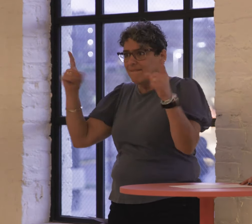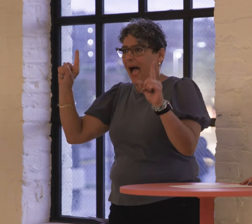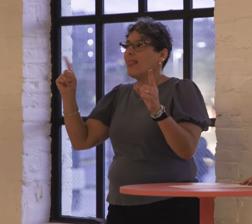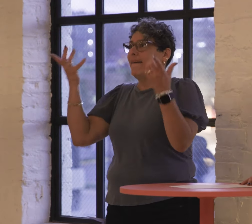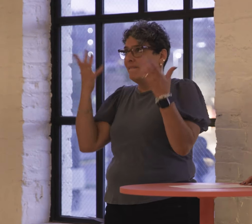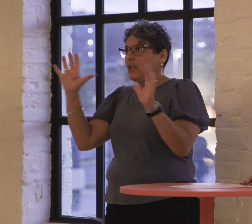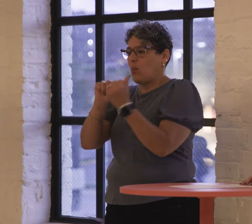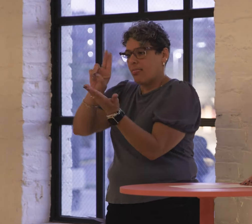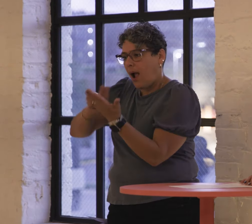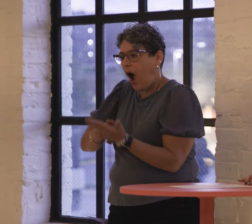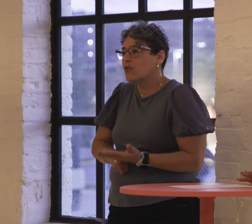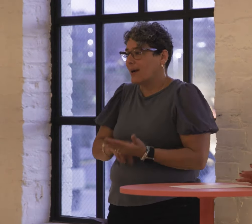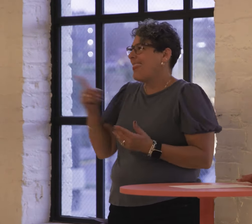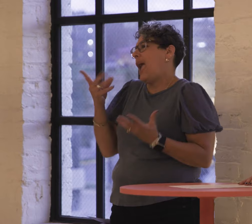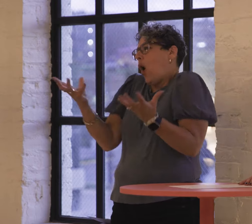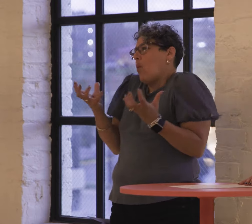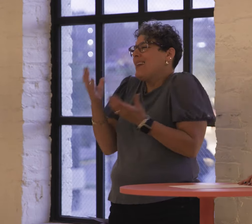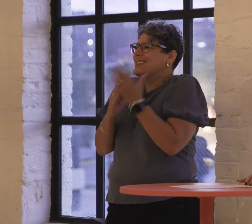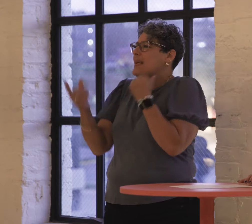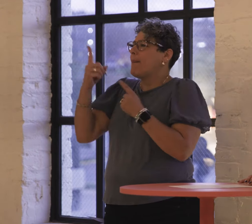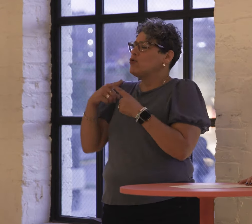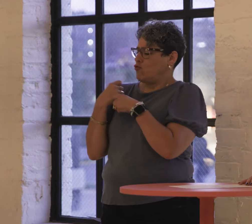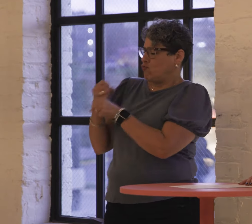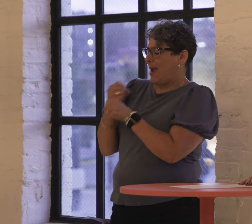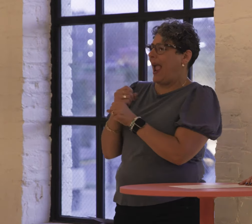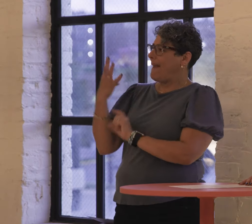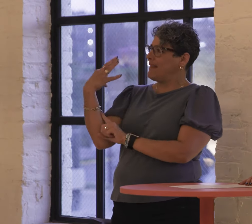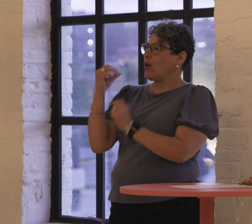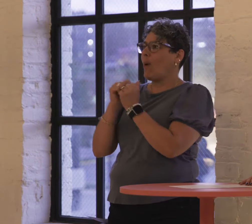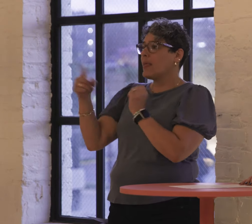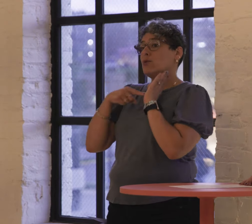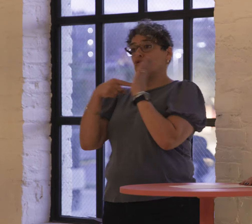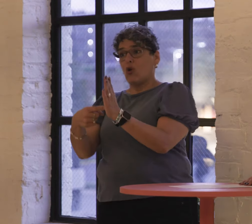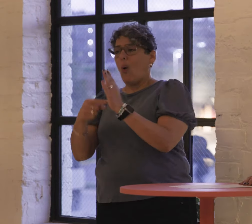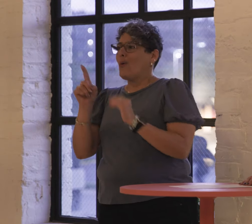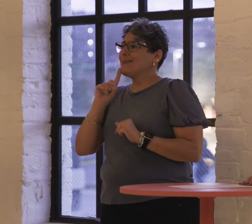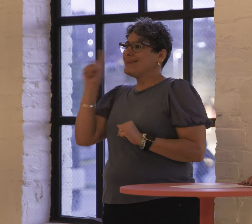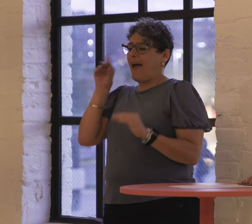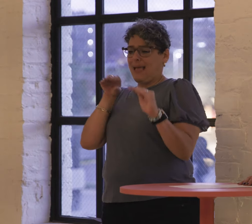They wanted someone to help create a how-to video with them, showcasing the deaf accessibility options on their smart TVs